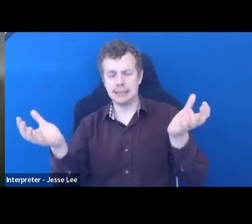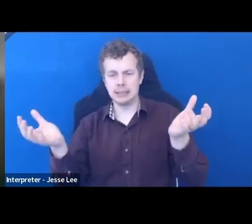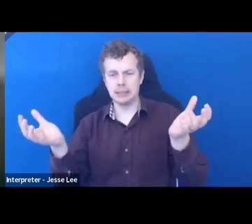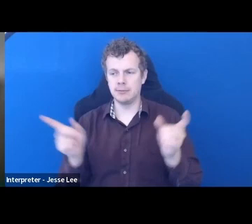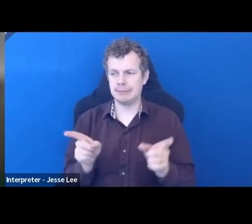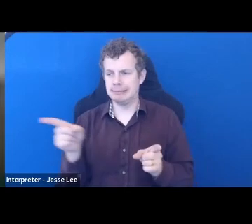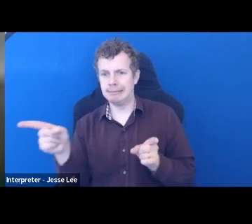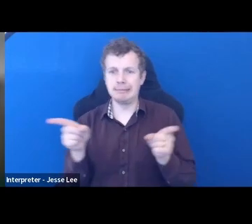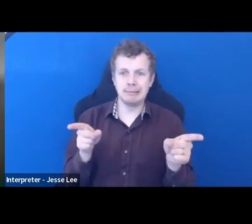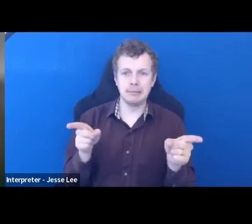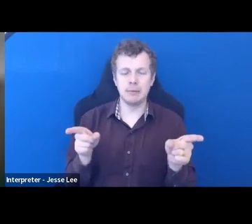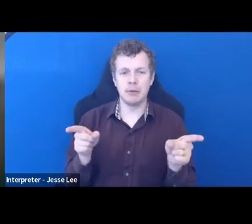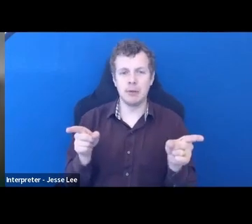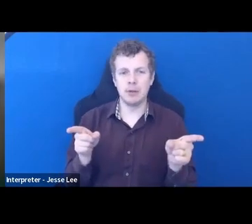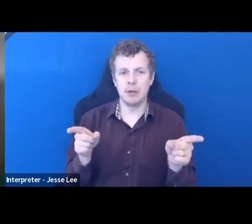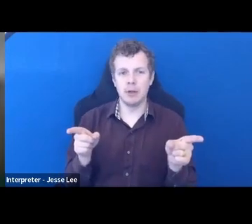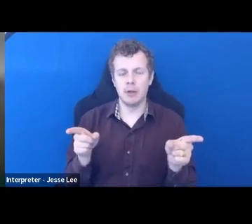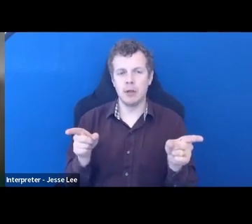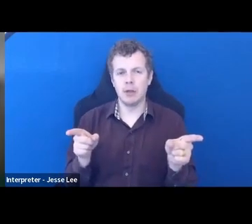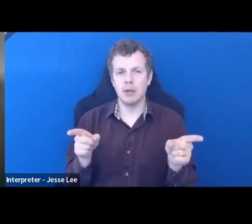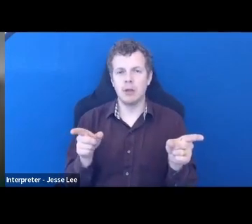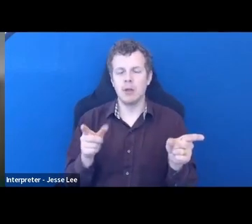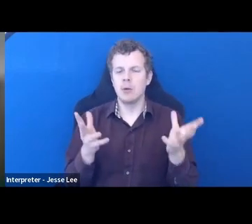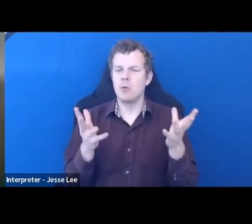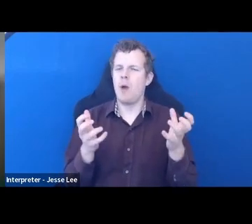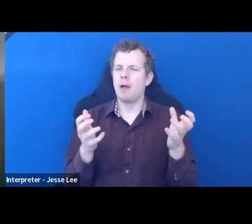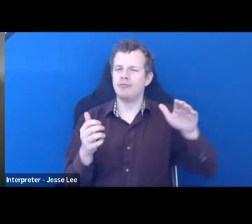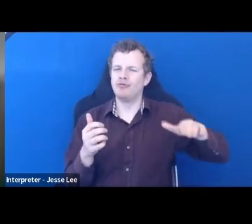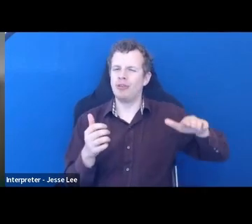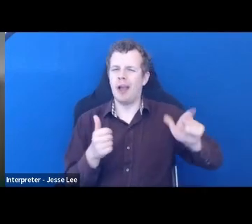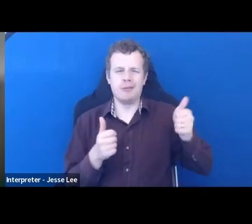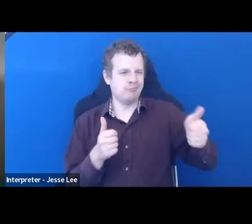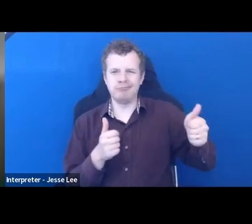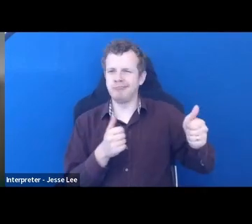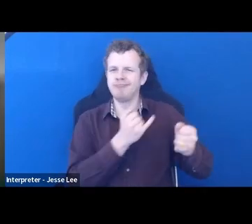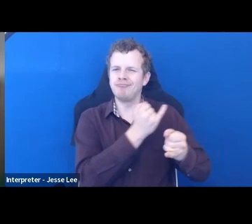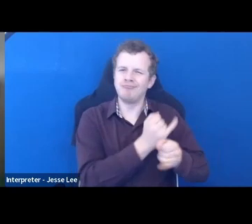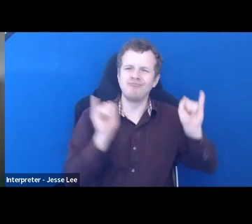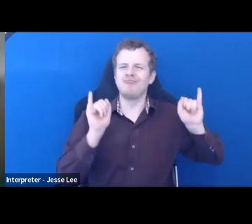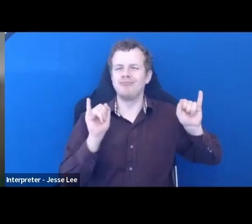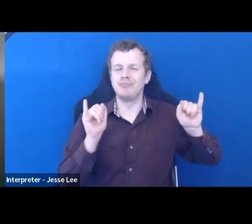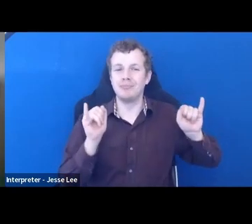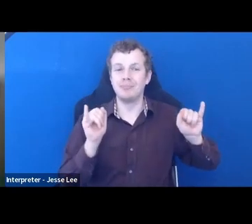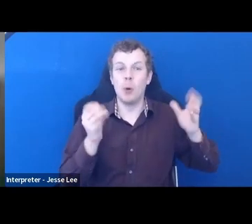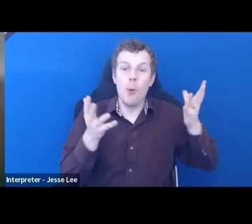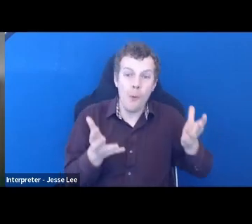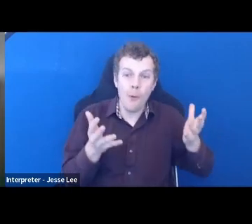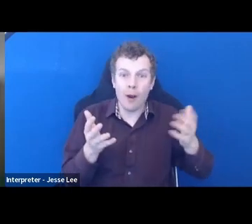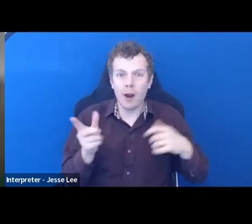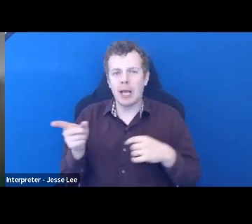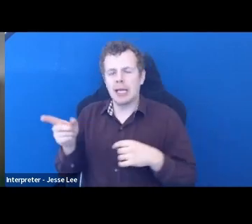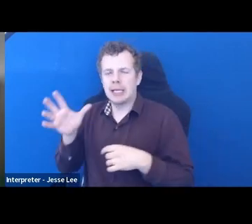Between autonomy for the child and then the parents internal feelings surrounding the